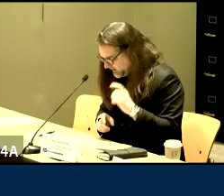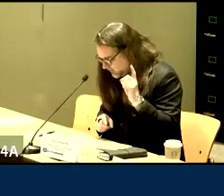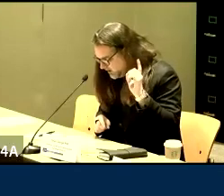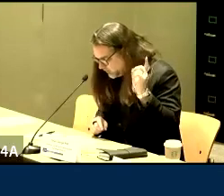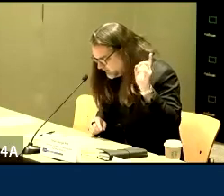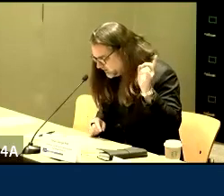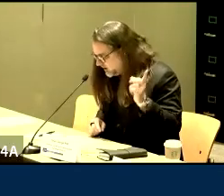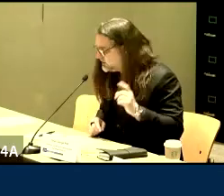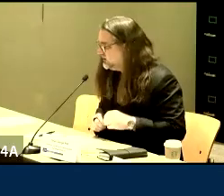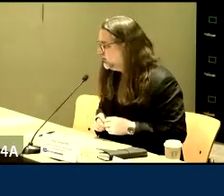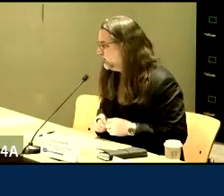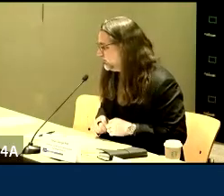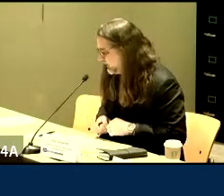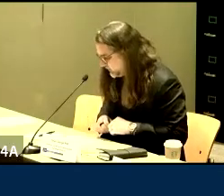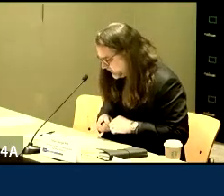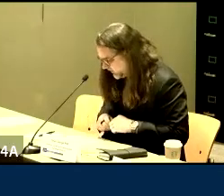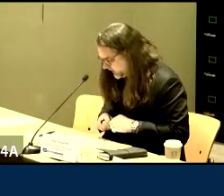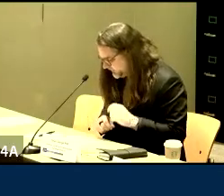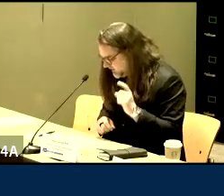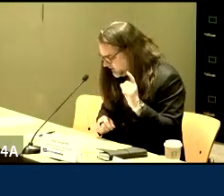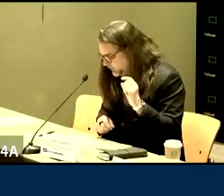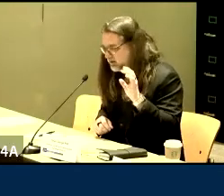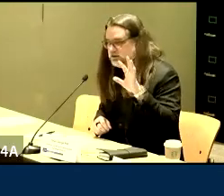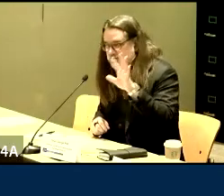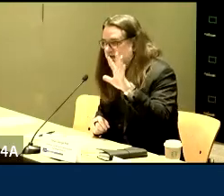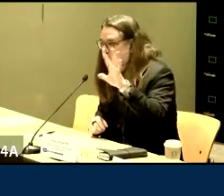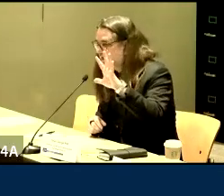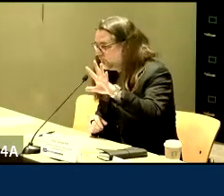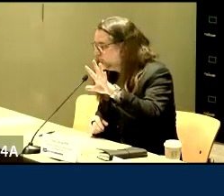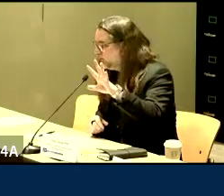Now, when we launched in November of 2021, we just had five people.